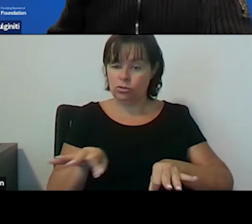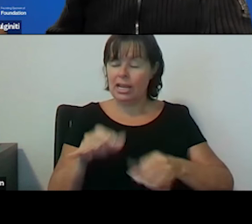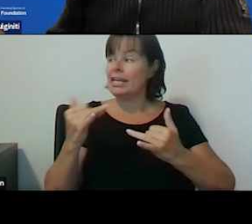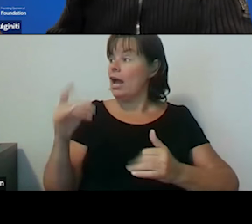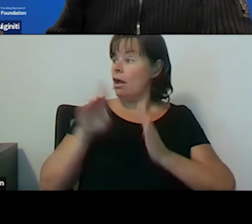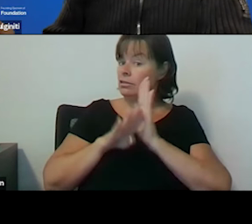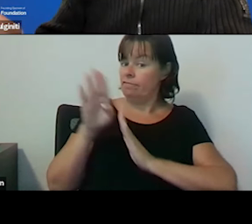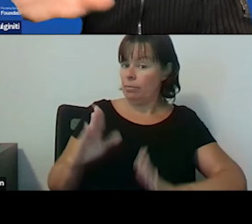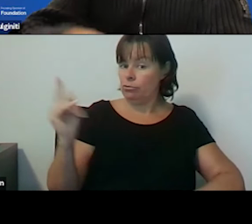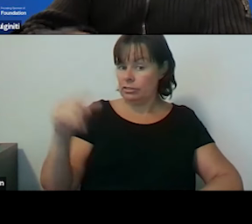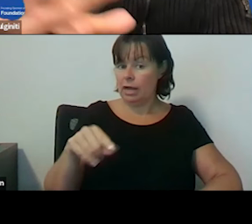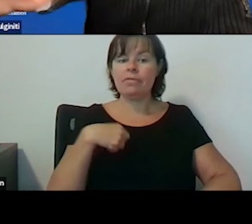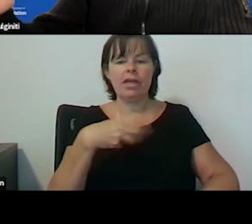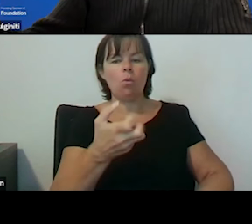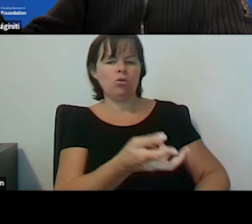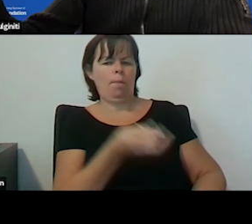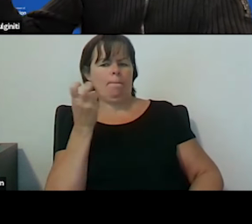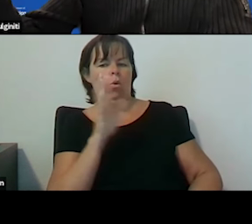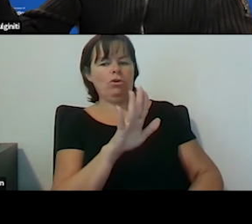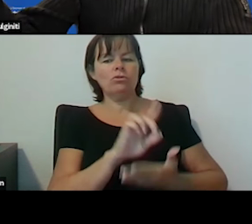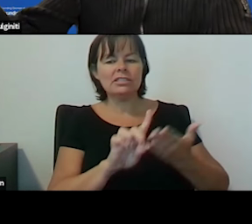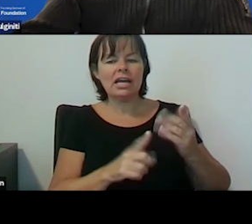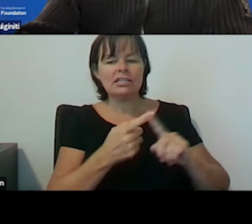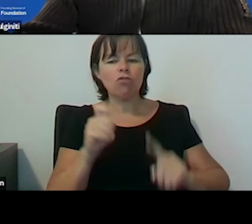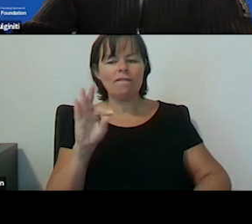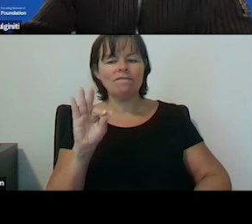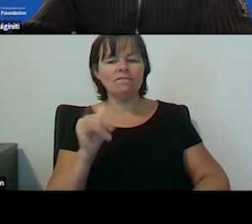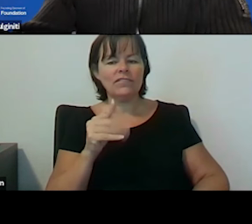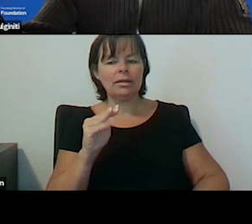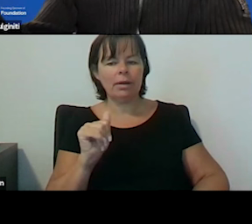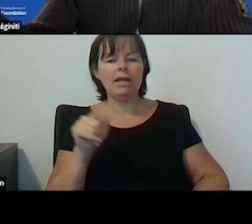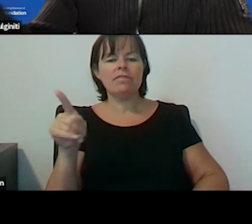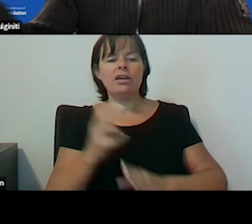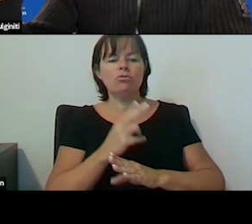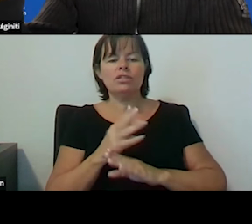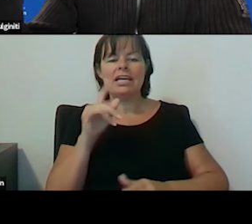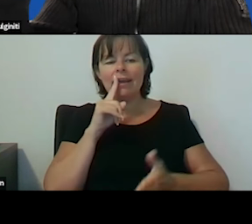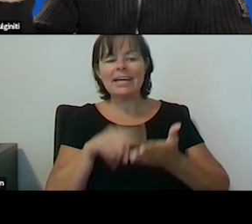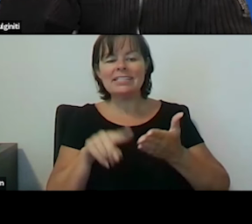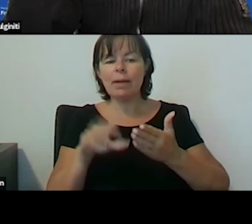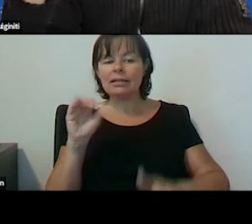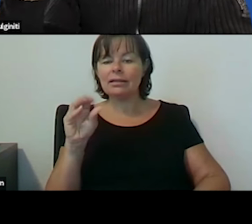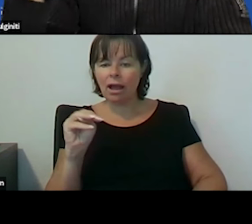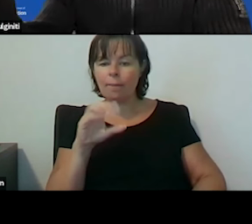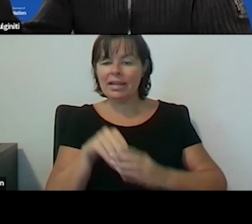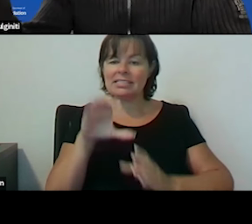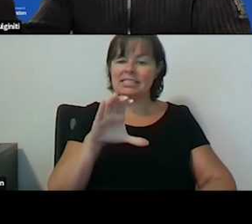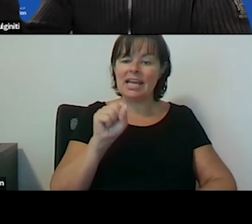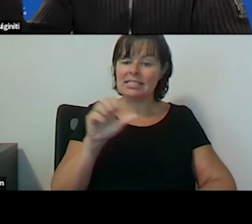their designs your designs from Figma they use the inspect column and the css and the label is